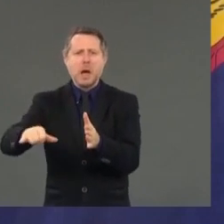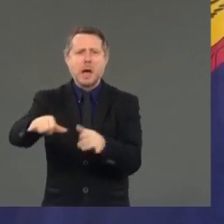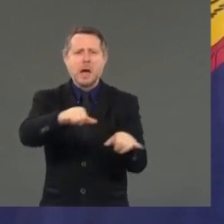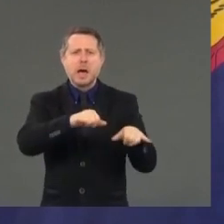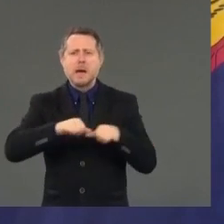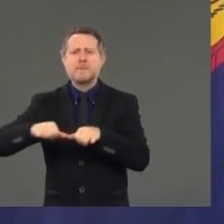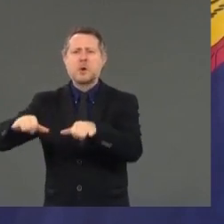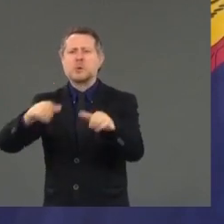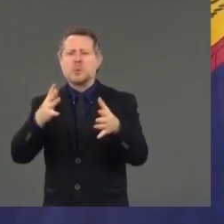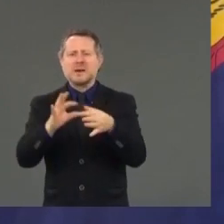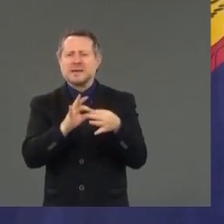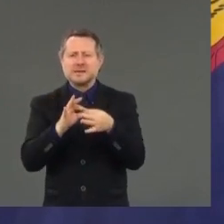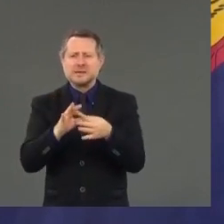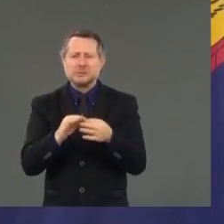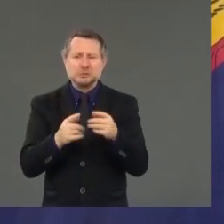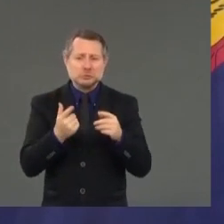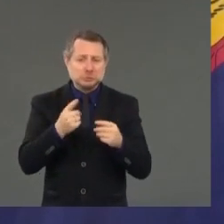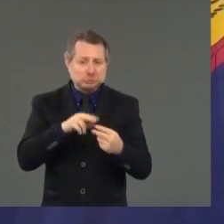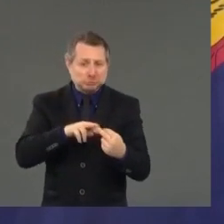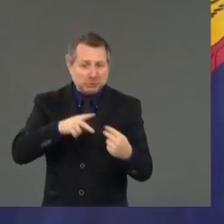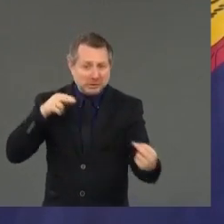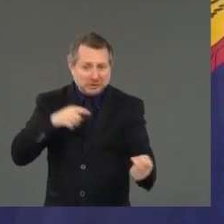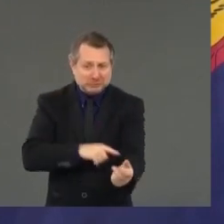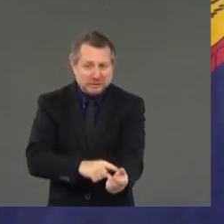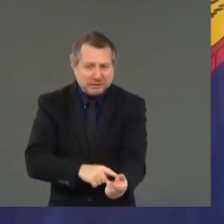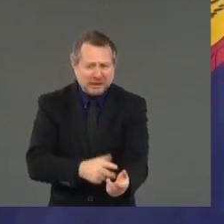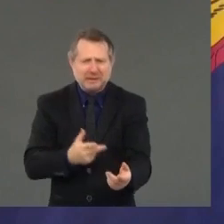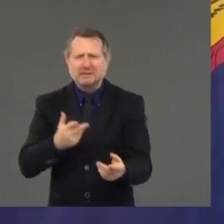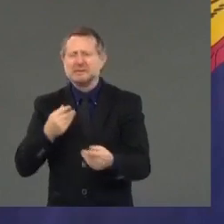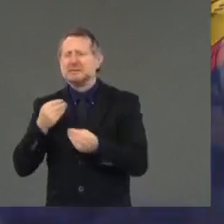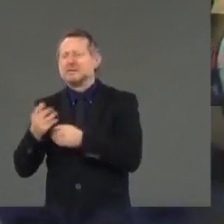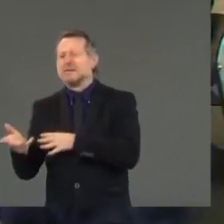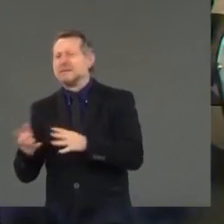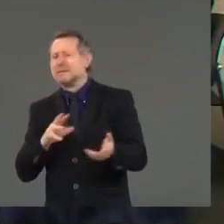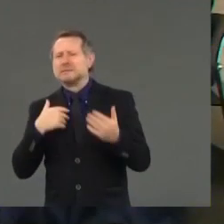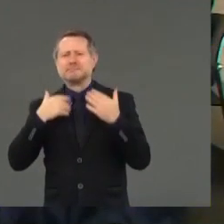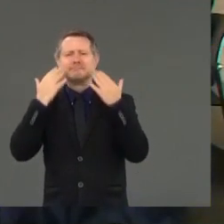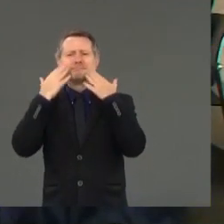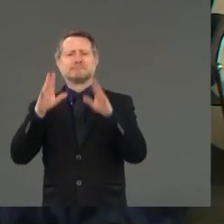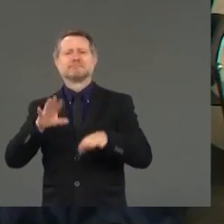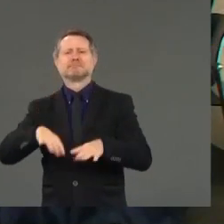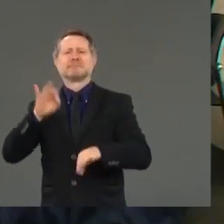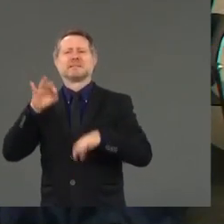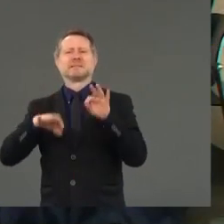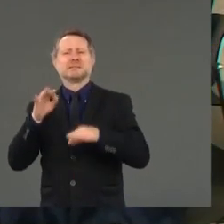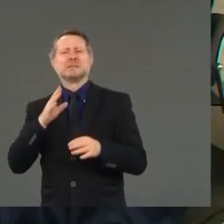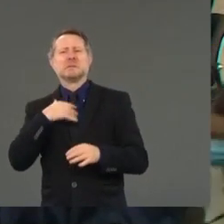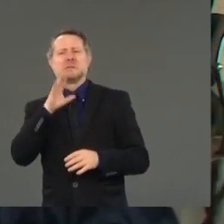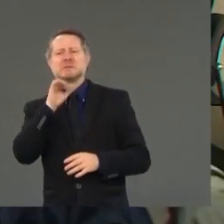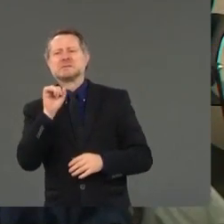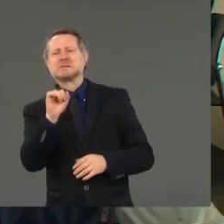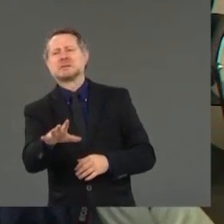UNIVERSE TO SEE IF THERE'S SOME COMMON LINKAGE, GENETIC OR OTHERWISE, I DON'T THINK THESE